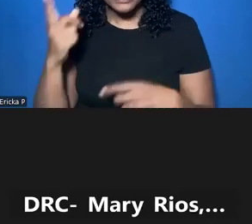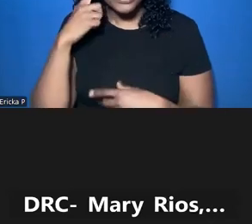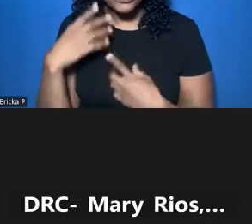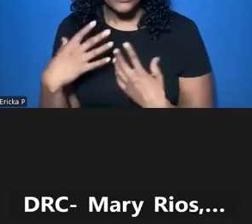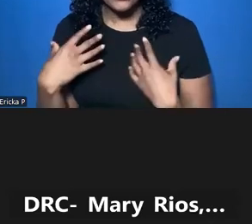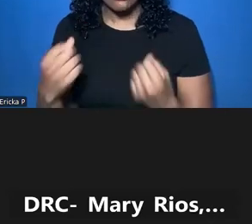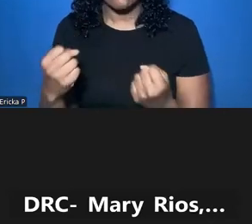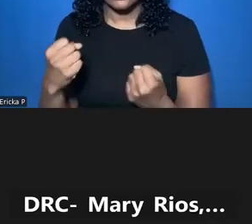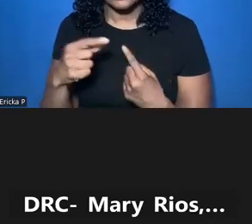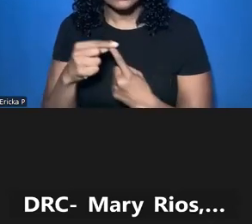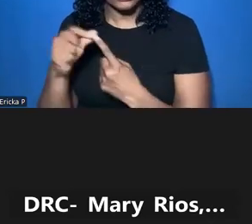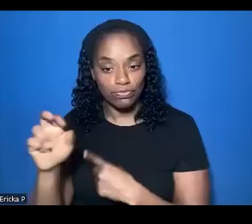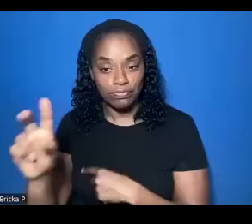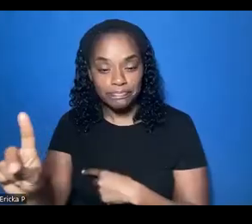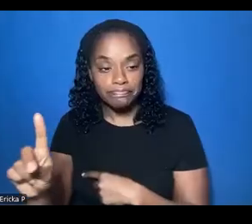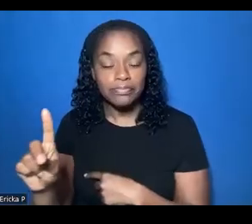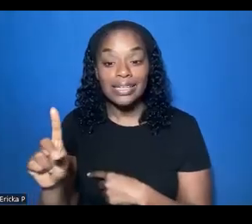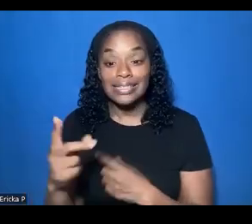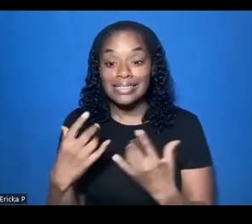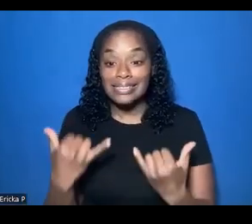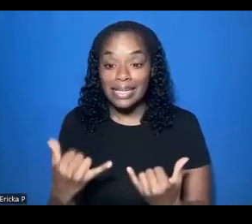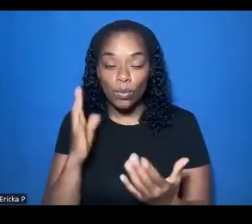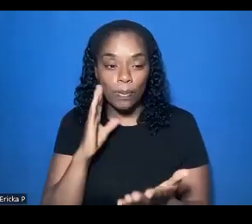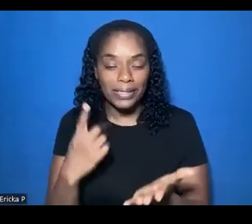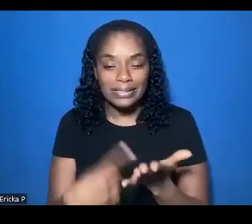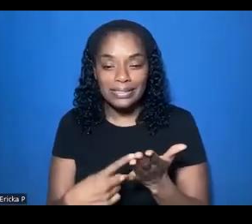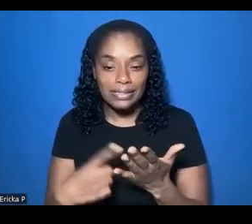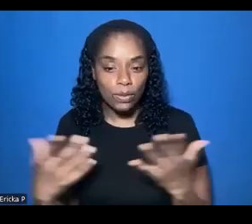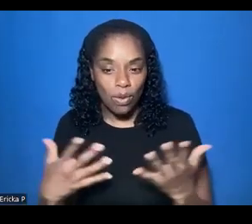What we'll be discussing today is basically a road map.